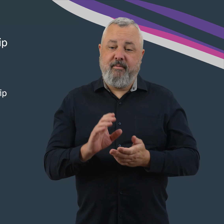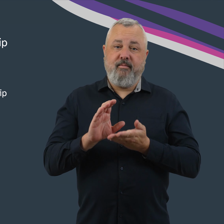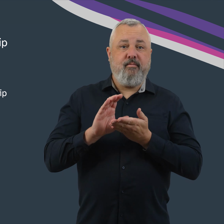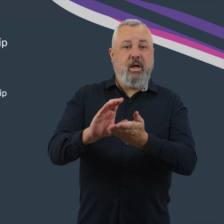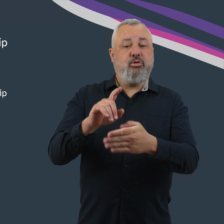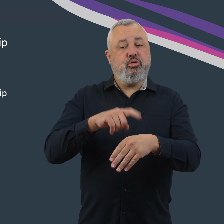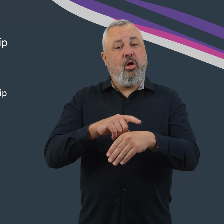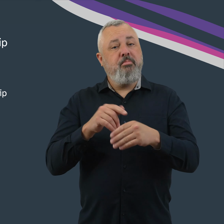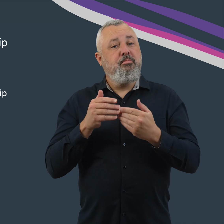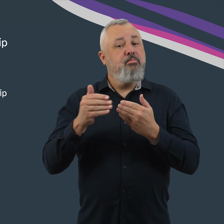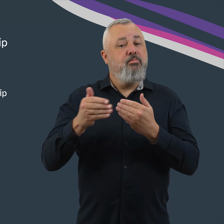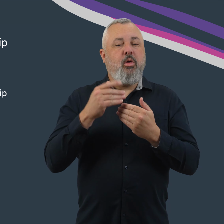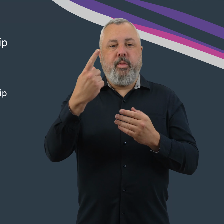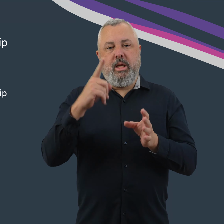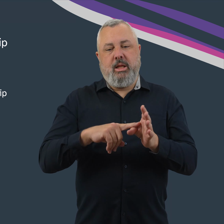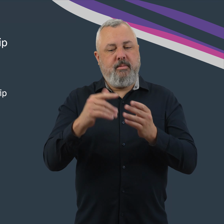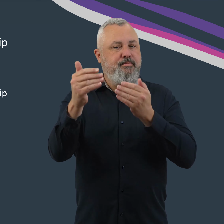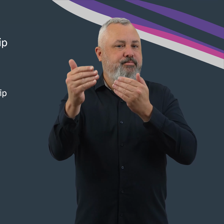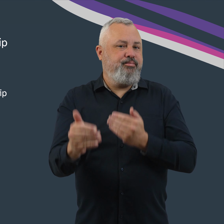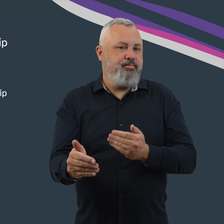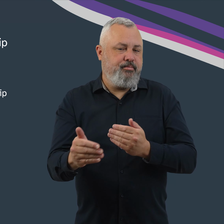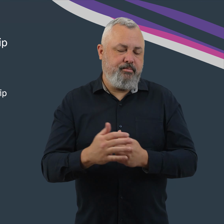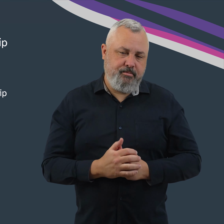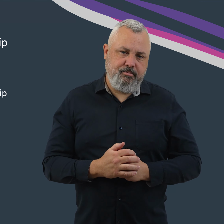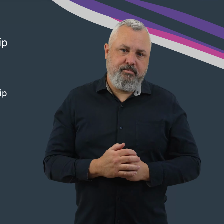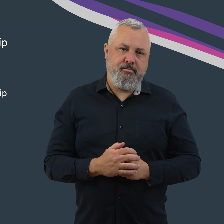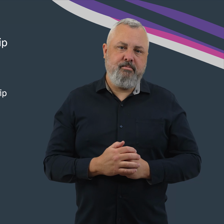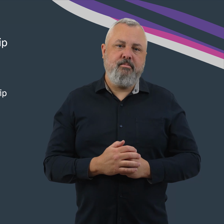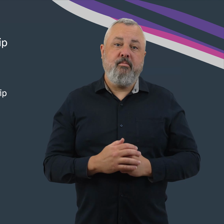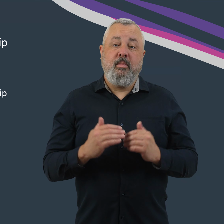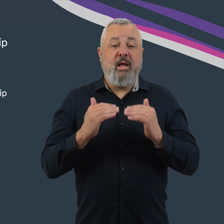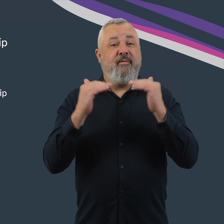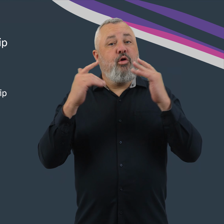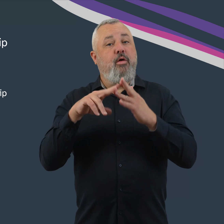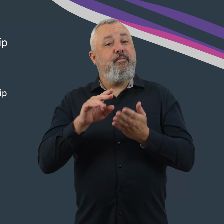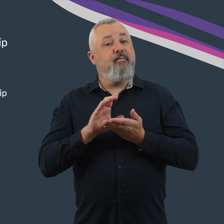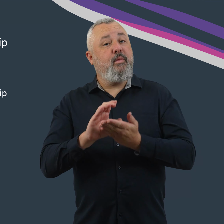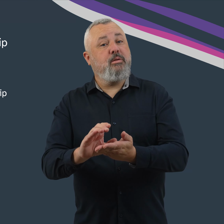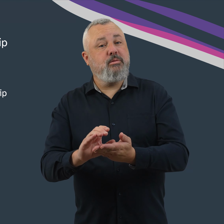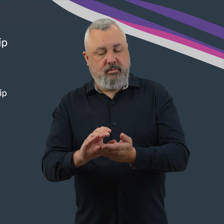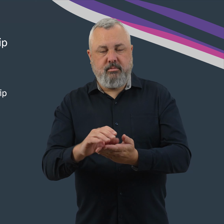Duration of funding One year Level of funding